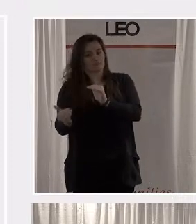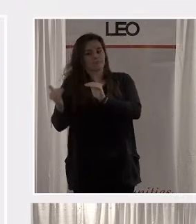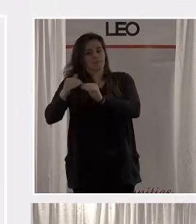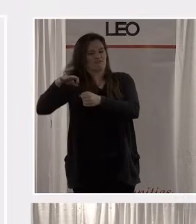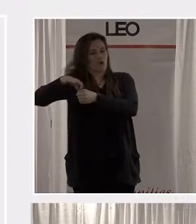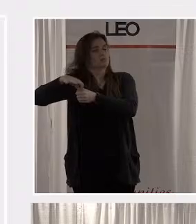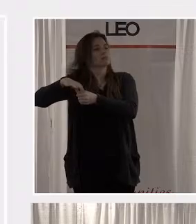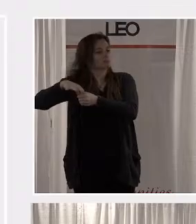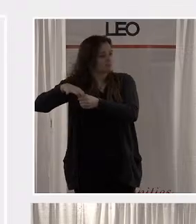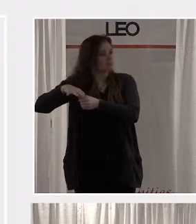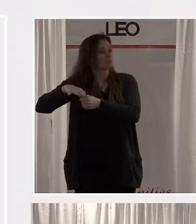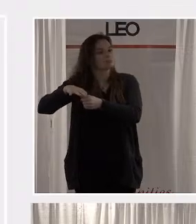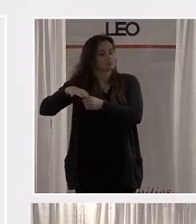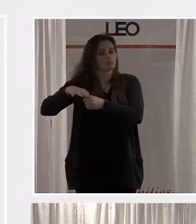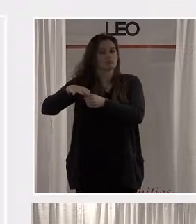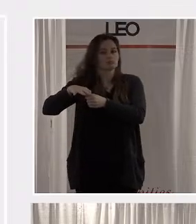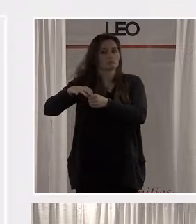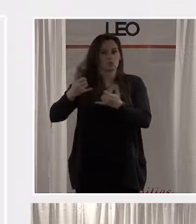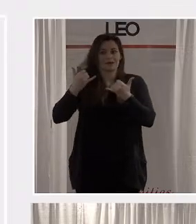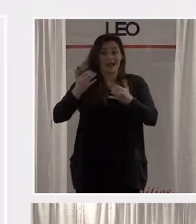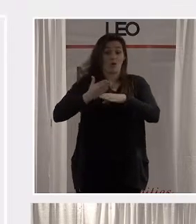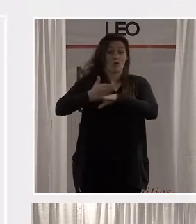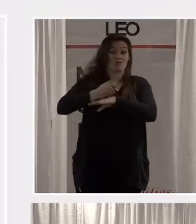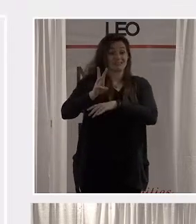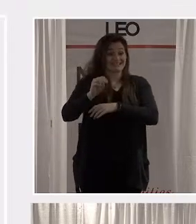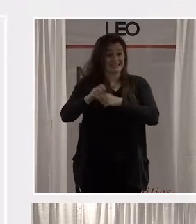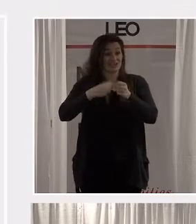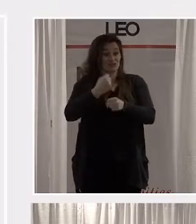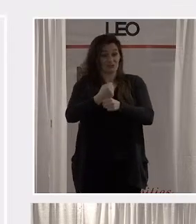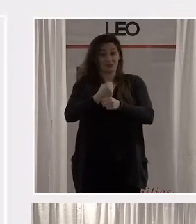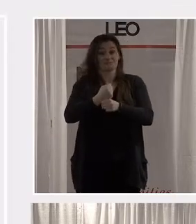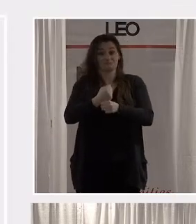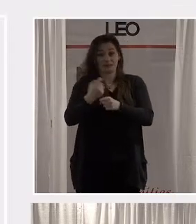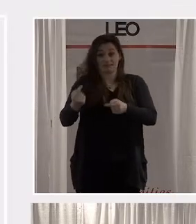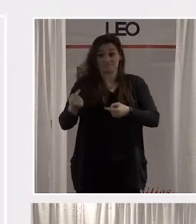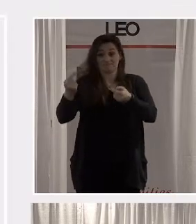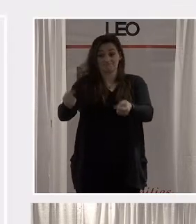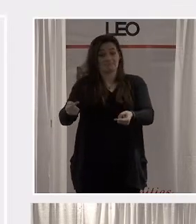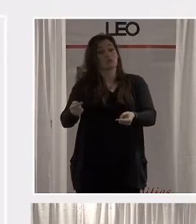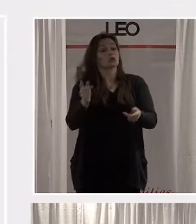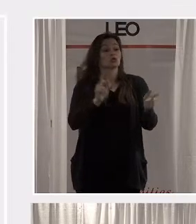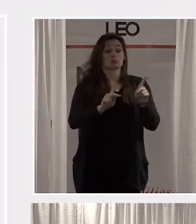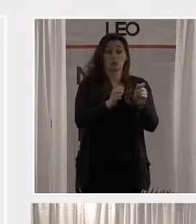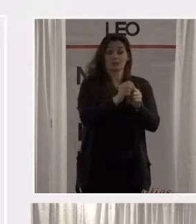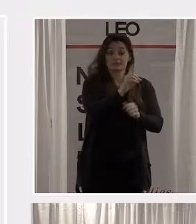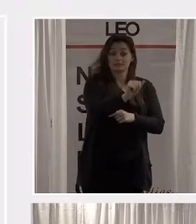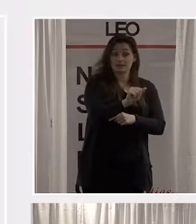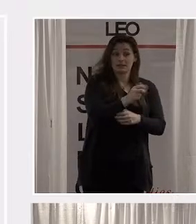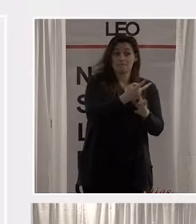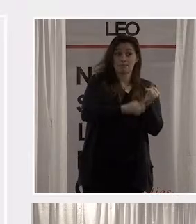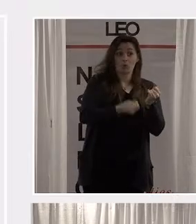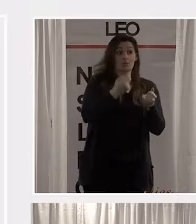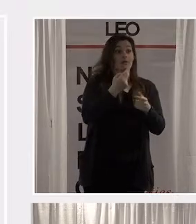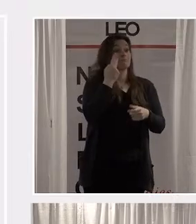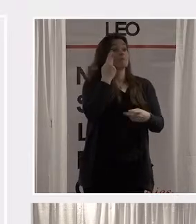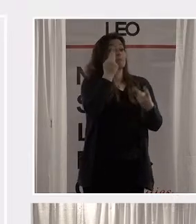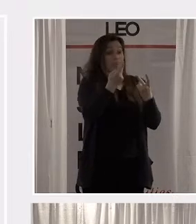MORE THAN 60 YEARS LATER, PERSONS WITH DISABILITIES, BOTH VISIBLE AND INVISIBLE CONTINUE TO ADVOCATE